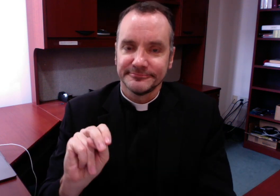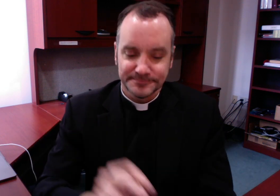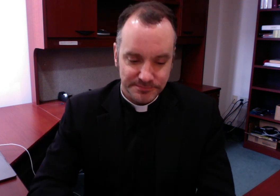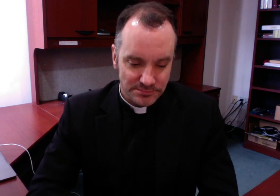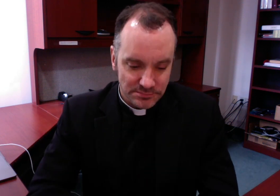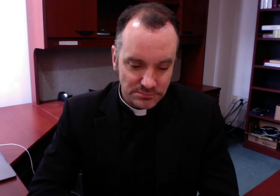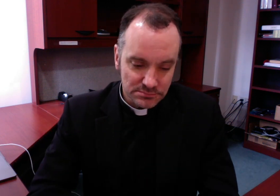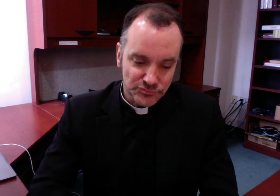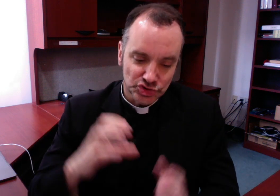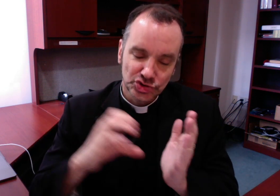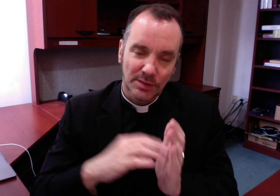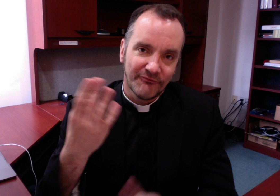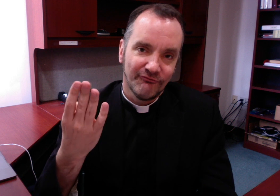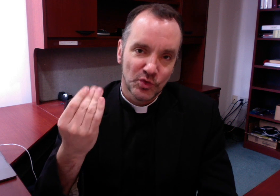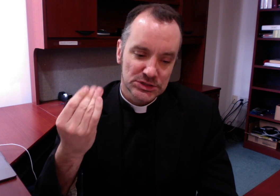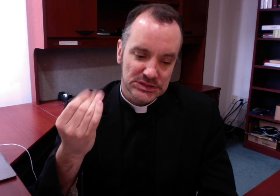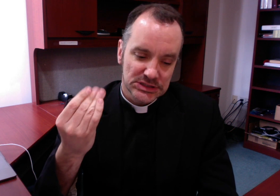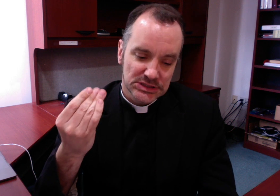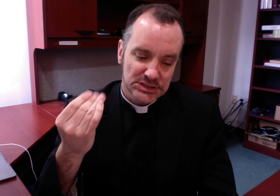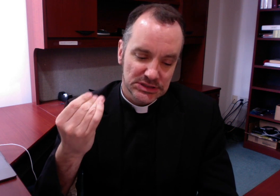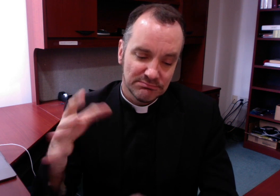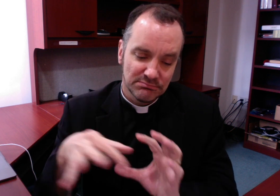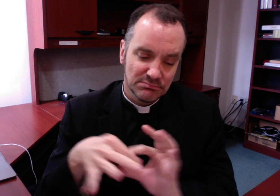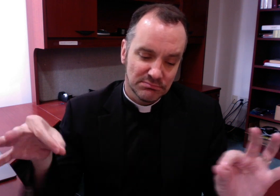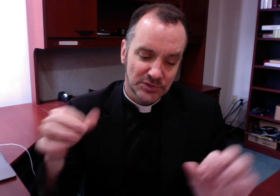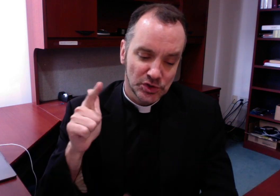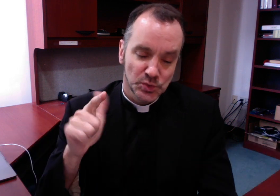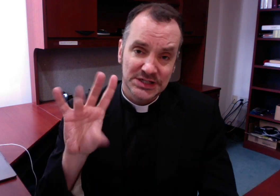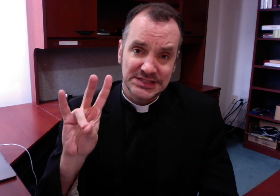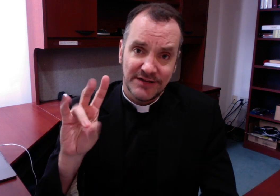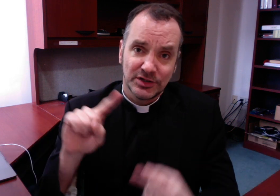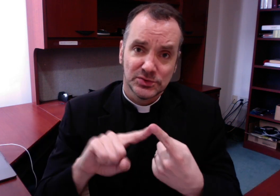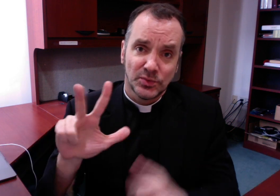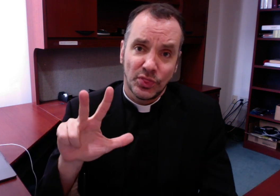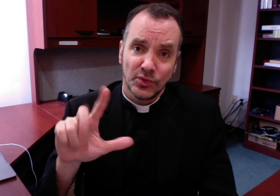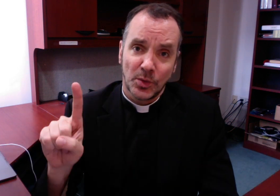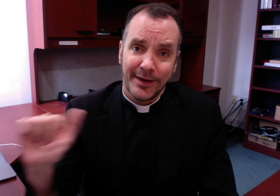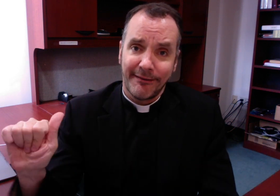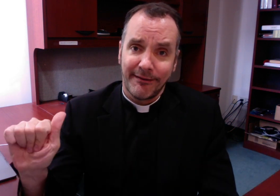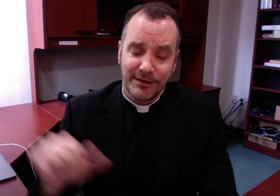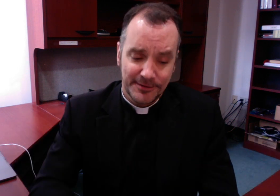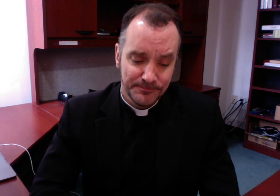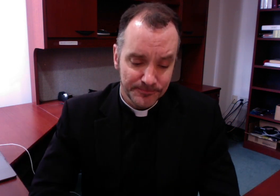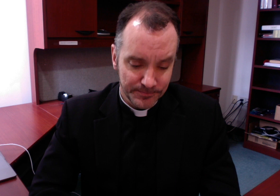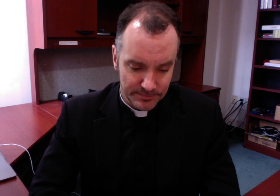Gospel of John 14: 27-31a.